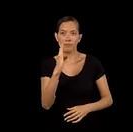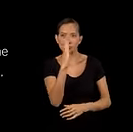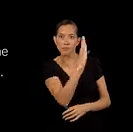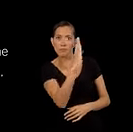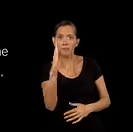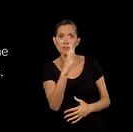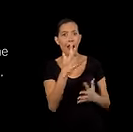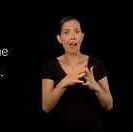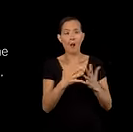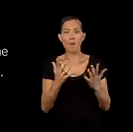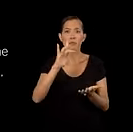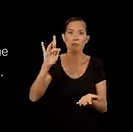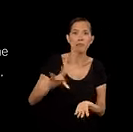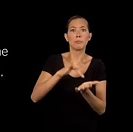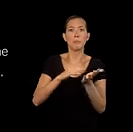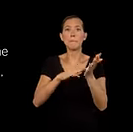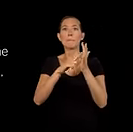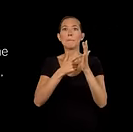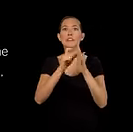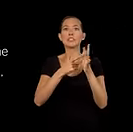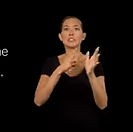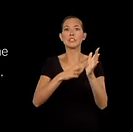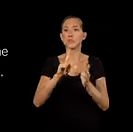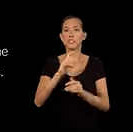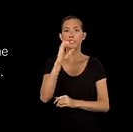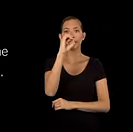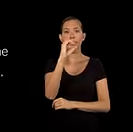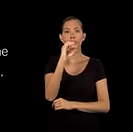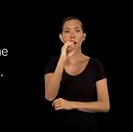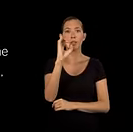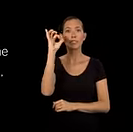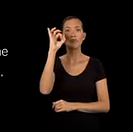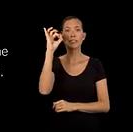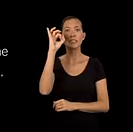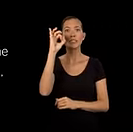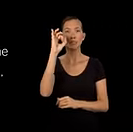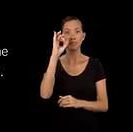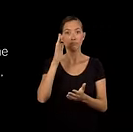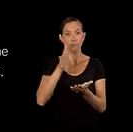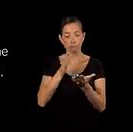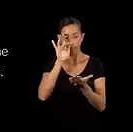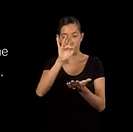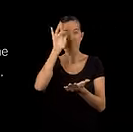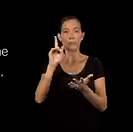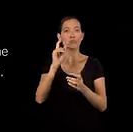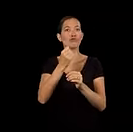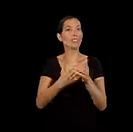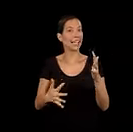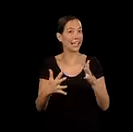Today we measure longitude from the Prime Meridian, 0 degrees longitude, which runs through Greenwich.